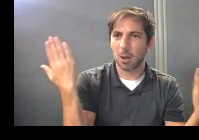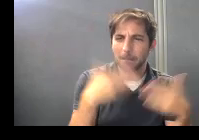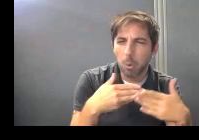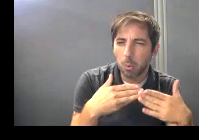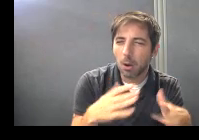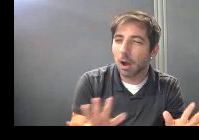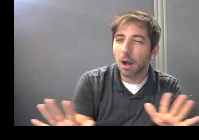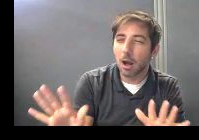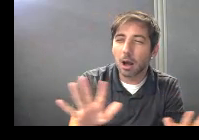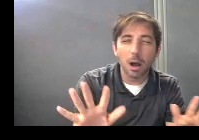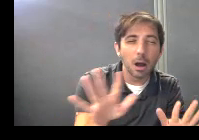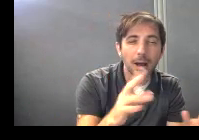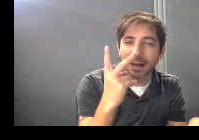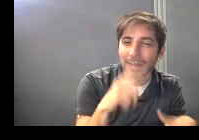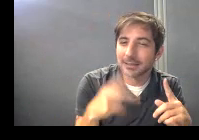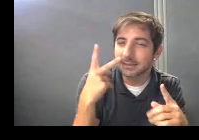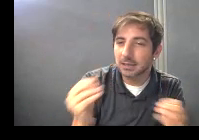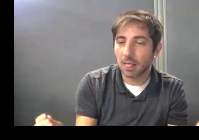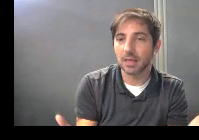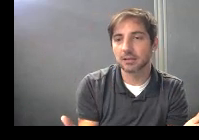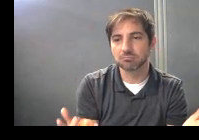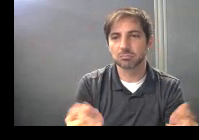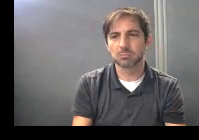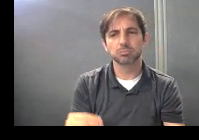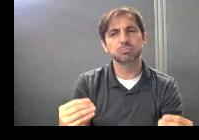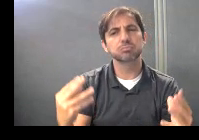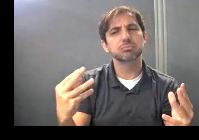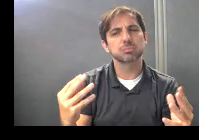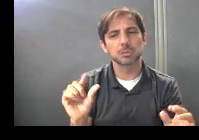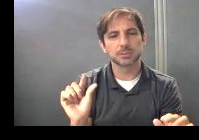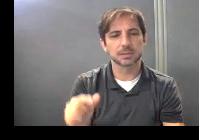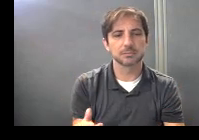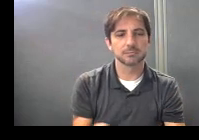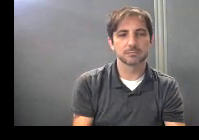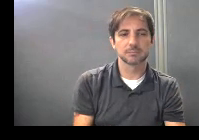OFFERING NOISE CANCELING HEADPHONES, PROVIDING WARNING WITH STROBES TO HELP WITH SEIZURE